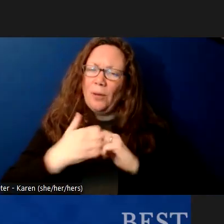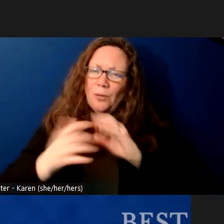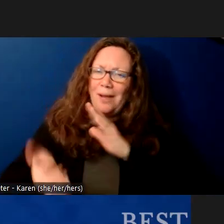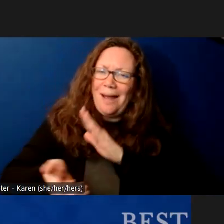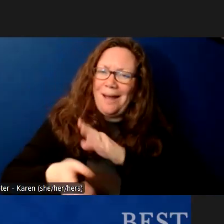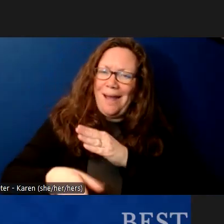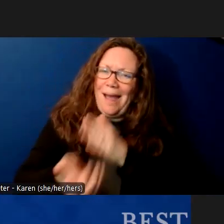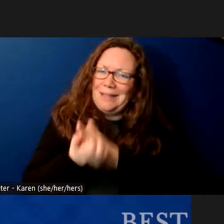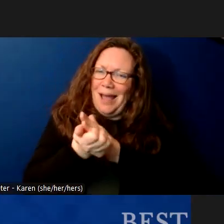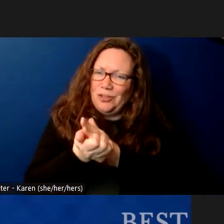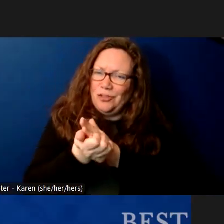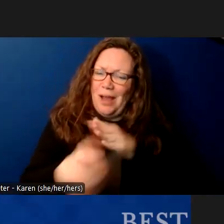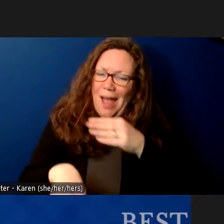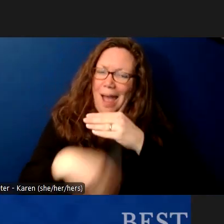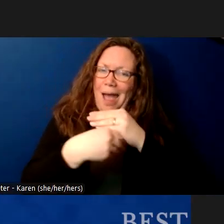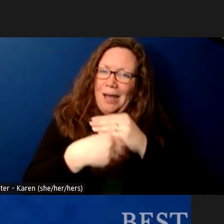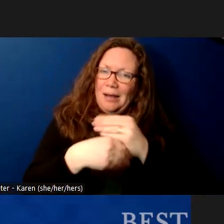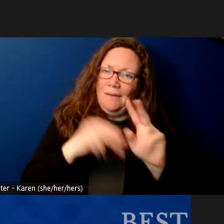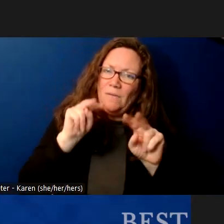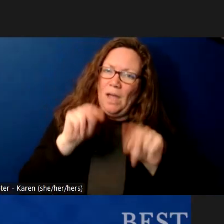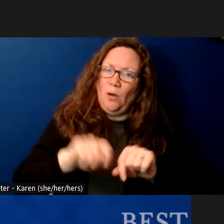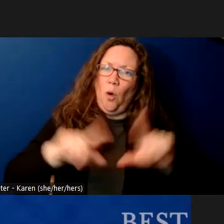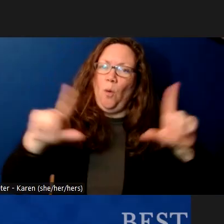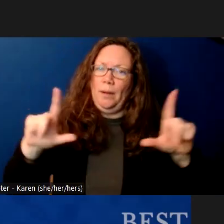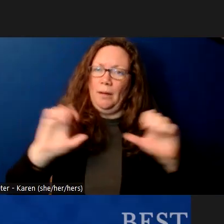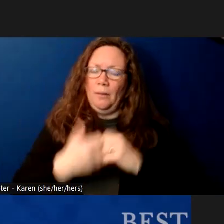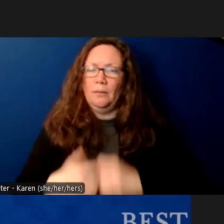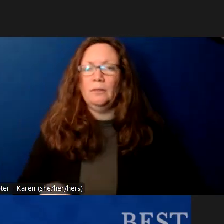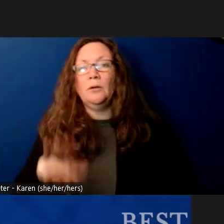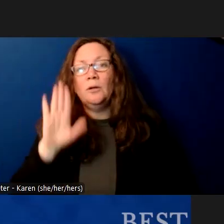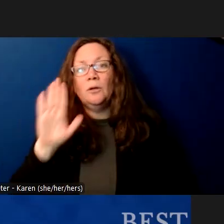Specifically, note you do this when your transaction is in draft phase.